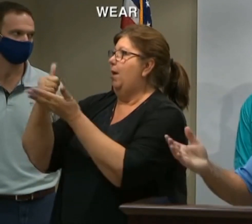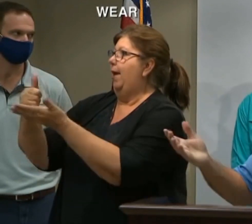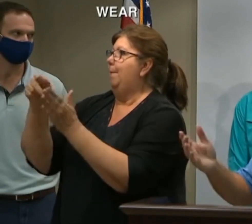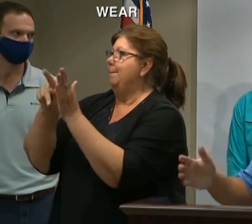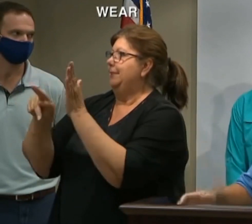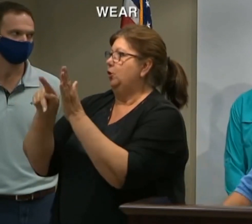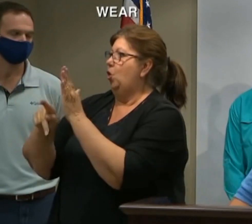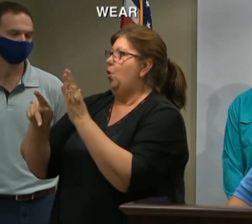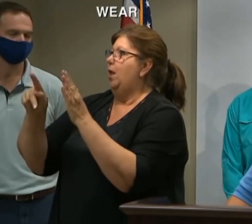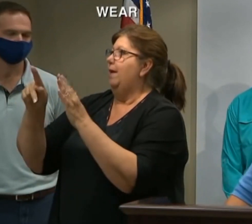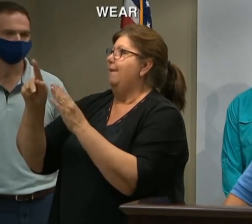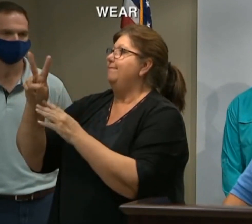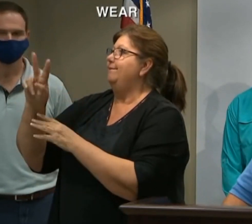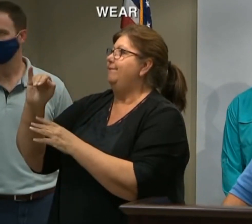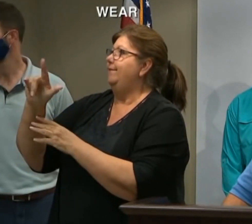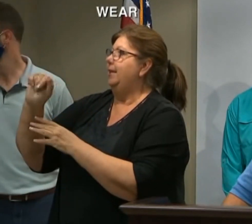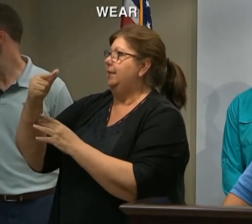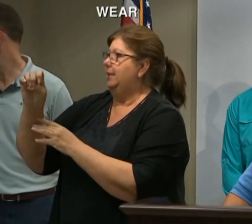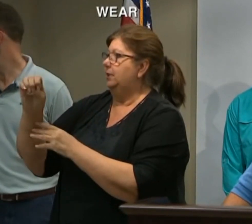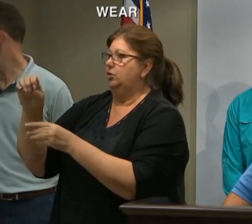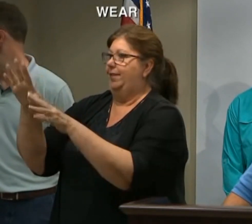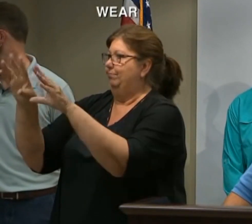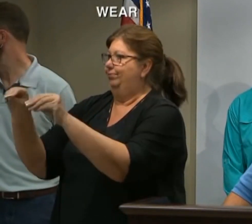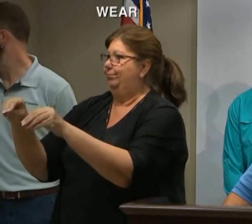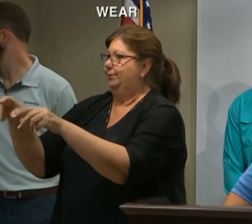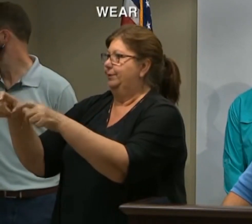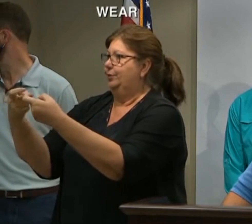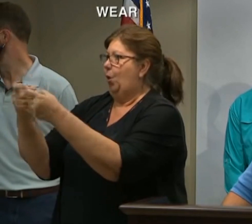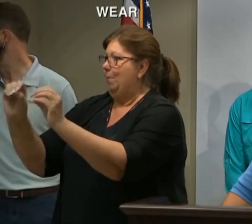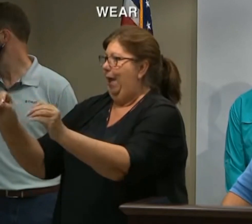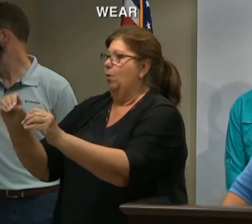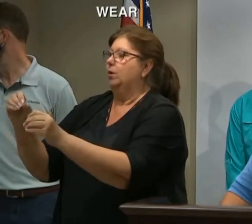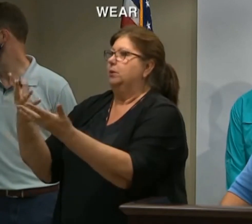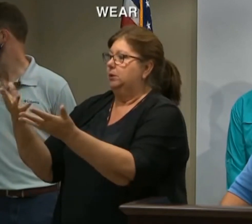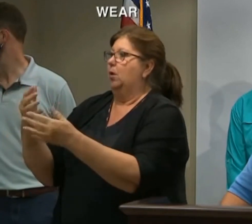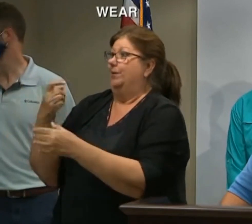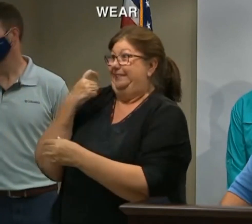there are some issues there um so in the meeting we just had uh